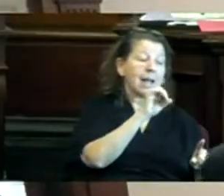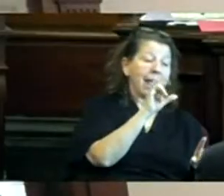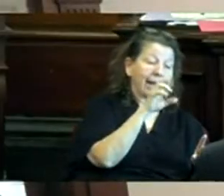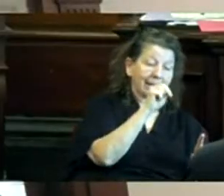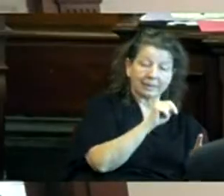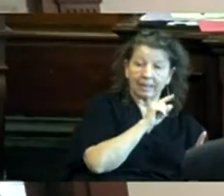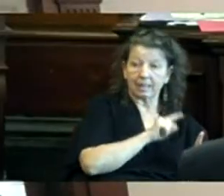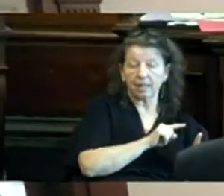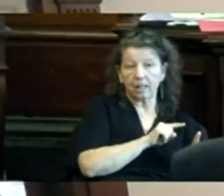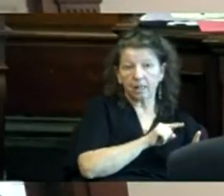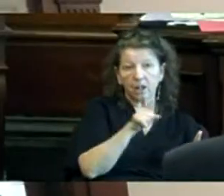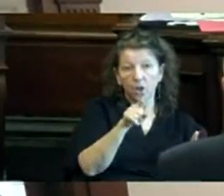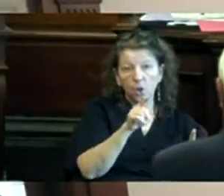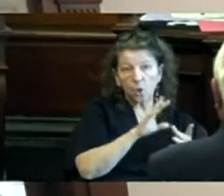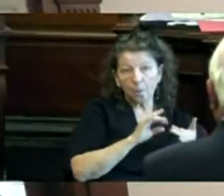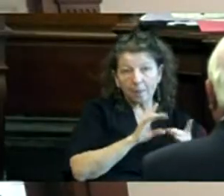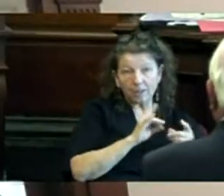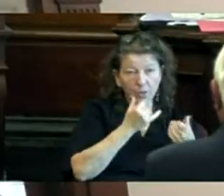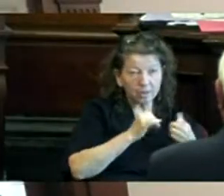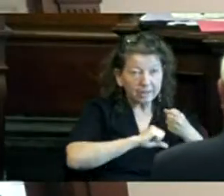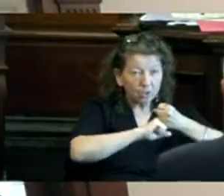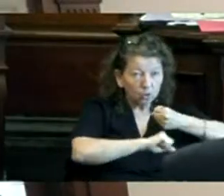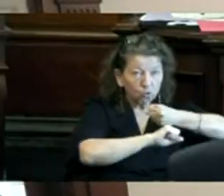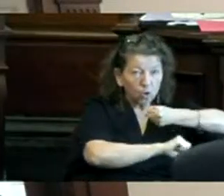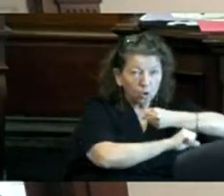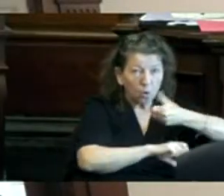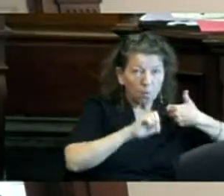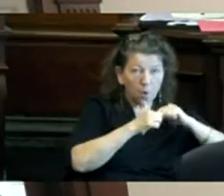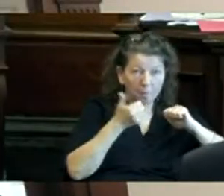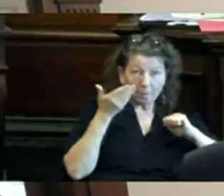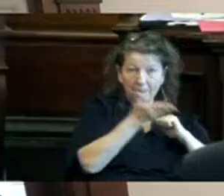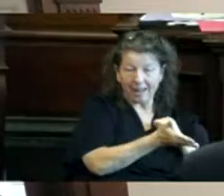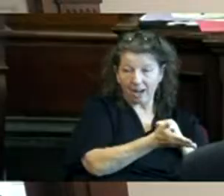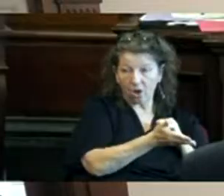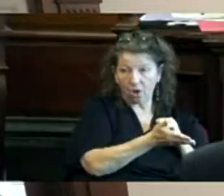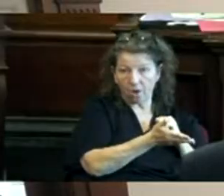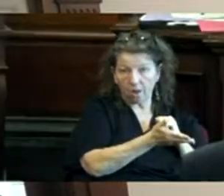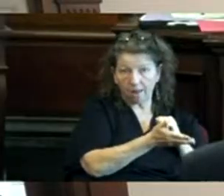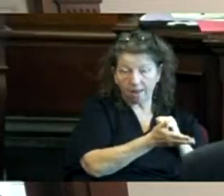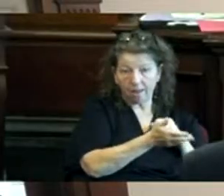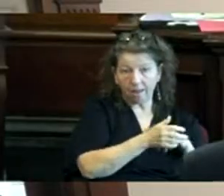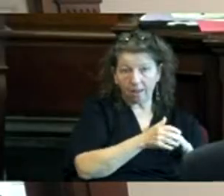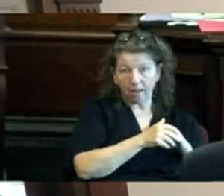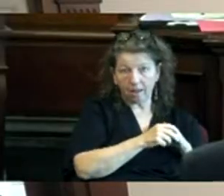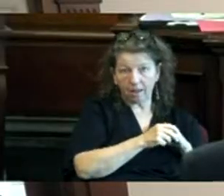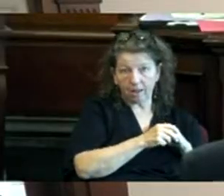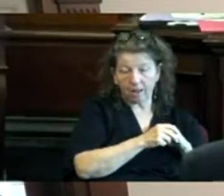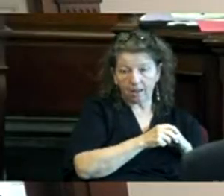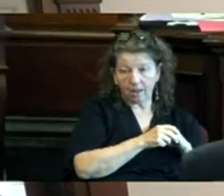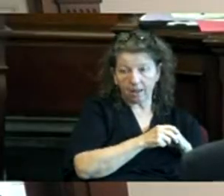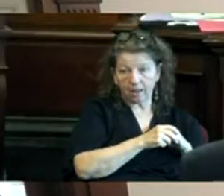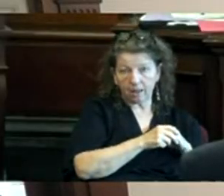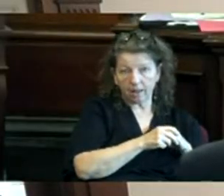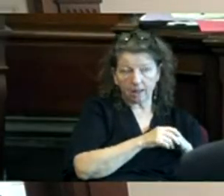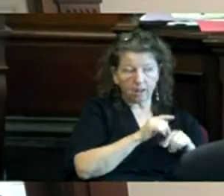about it that aren't as nice as we like. Okay, Edison, question is you mentioned that there is